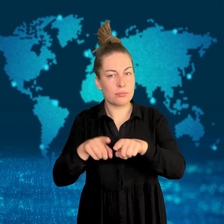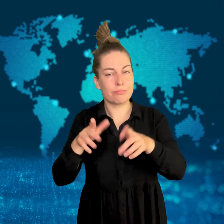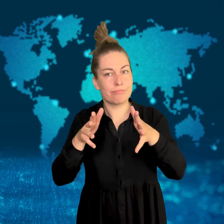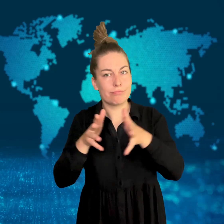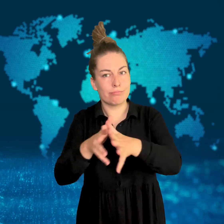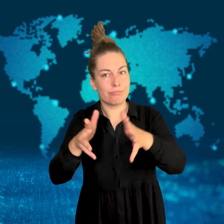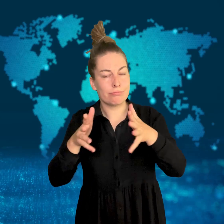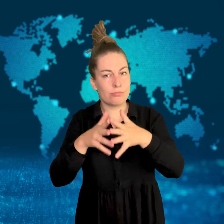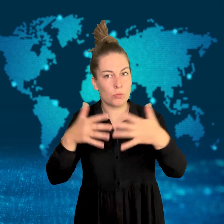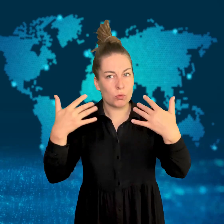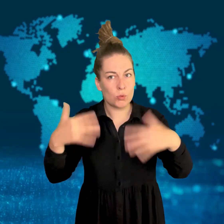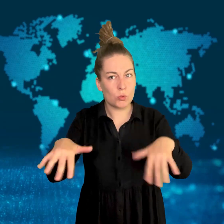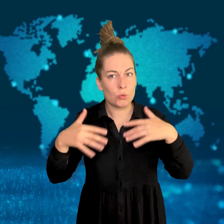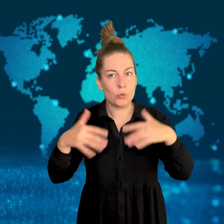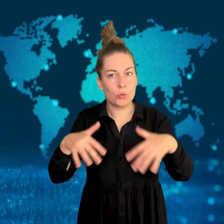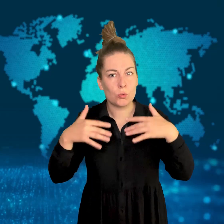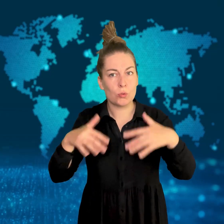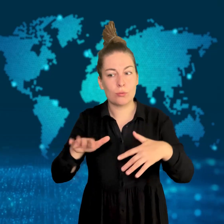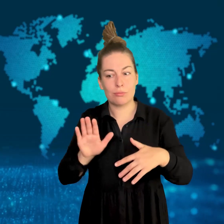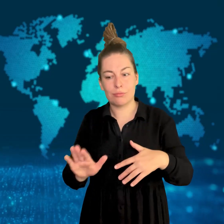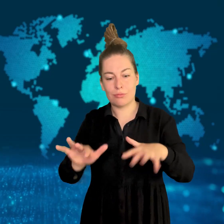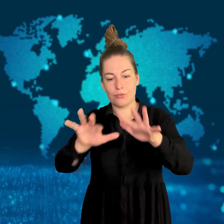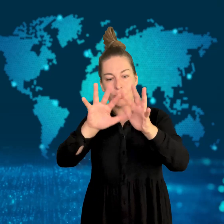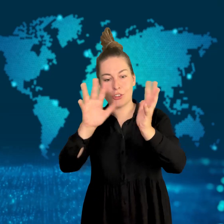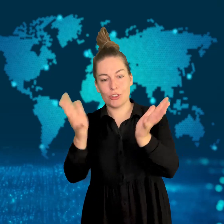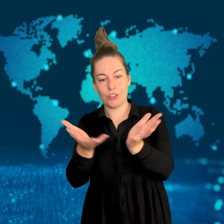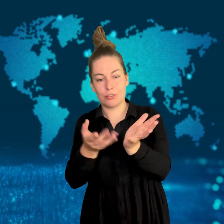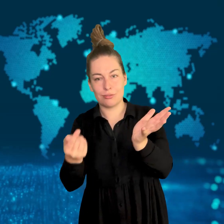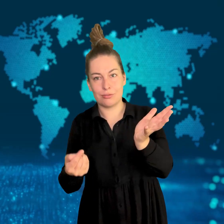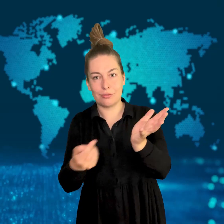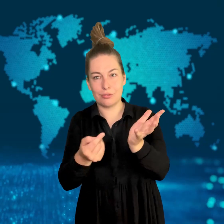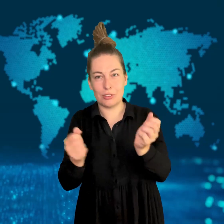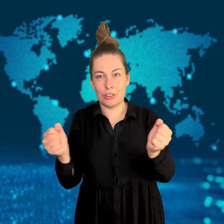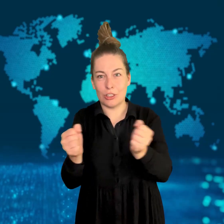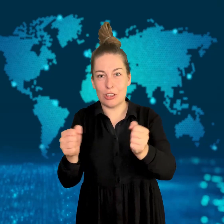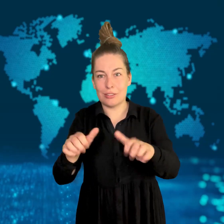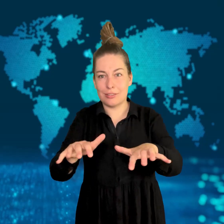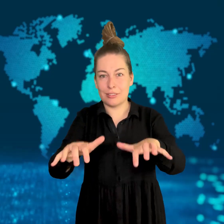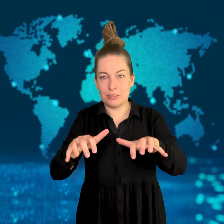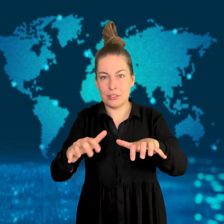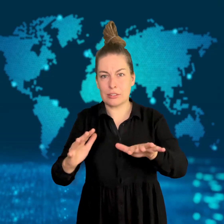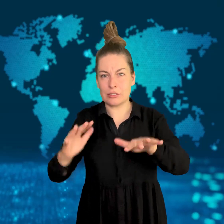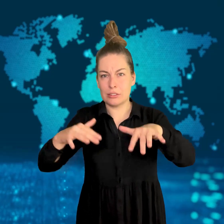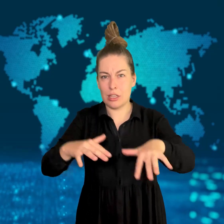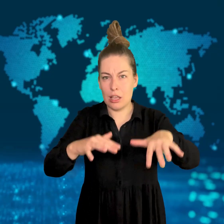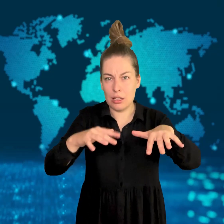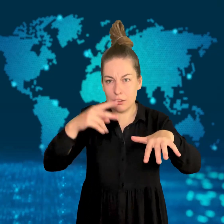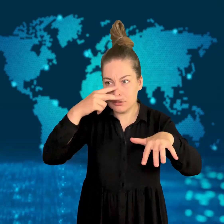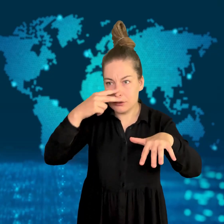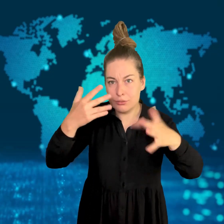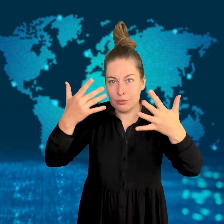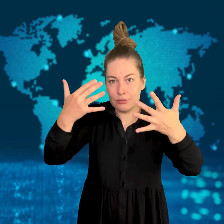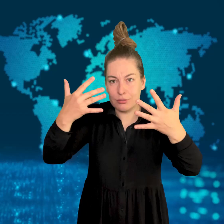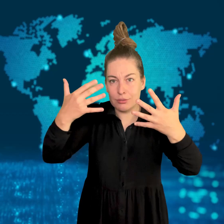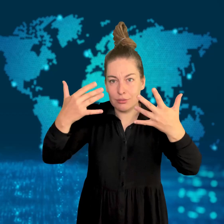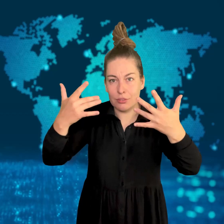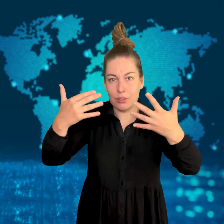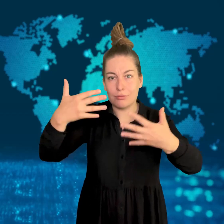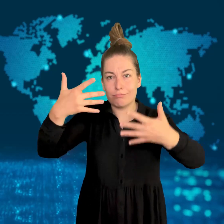Another polar climate scientist from the UK was co-author of the survey.